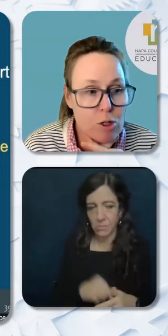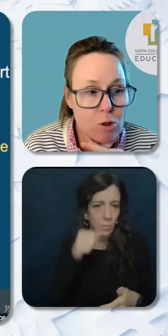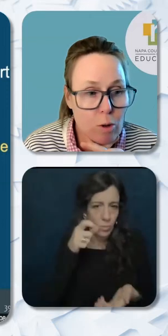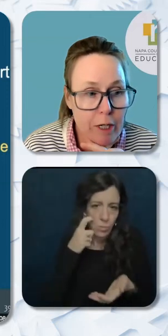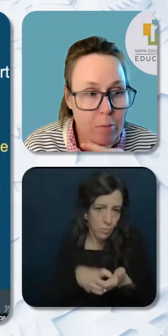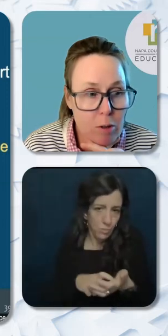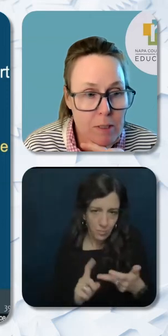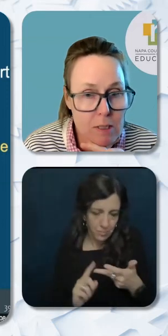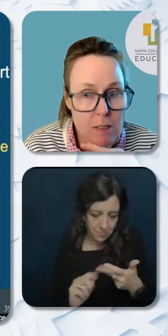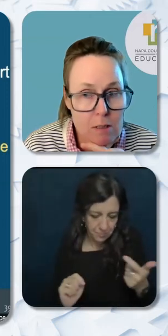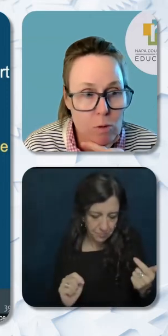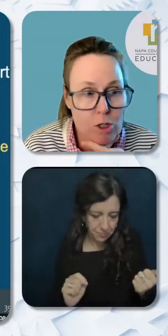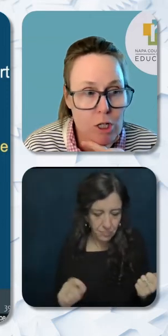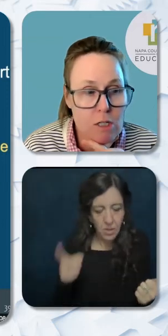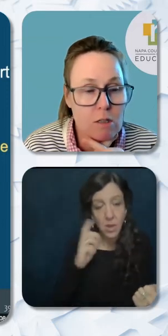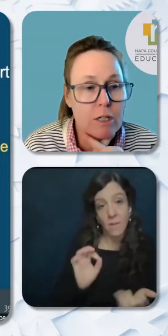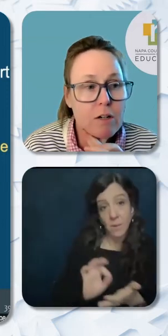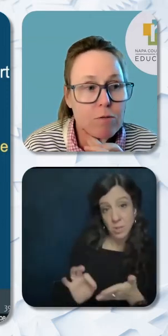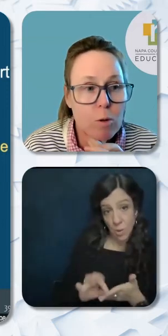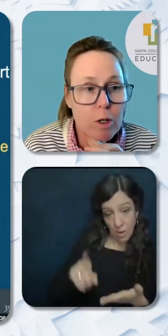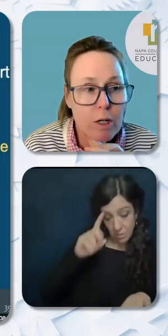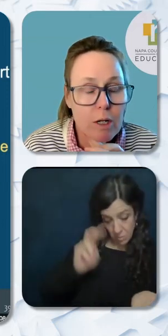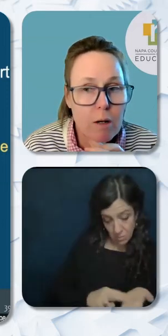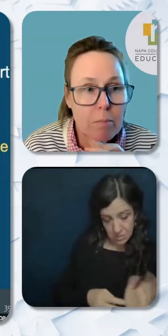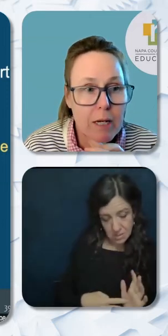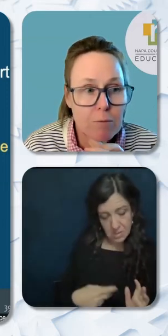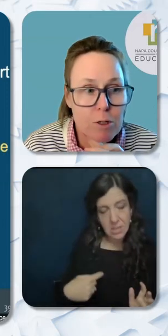And for scoring purposes, we're just looking for,